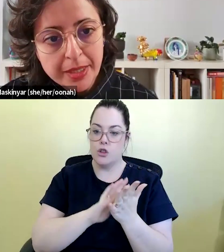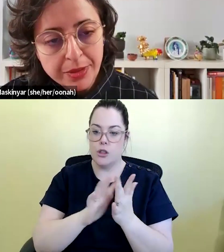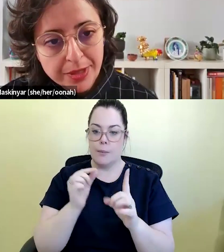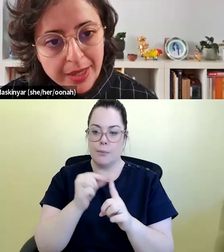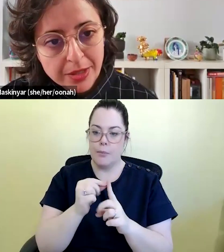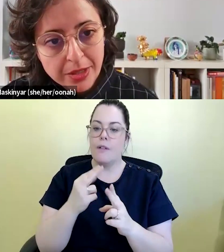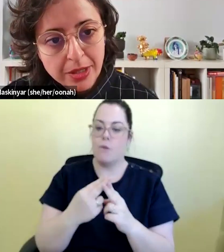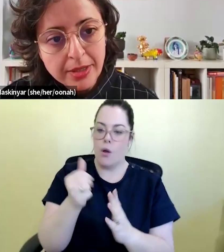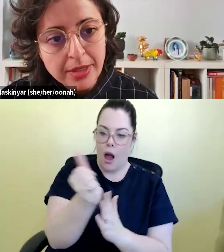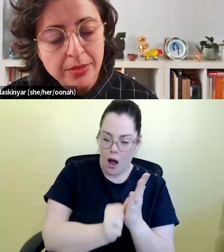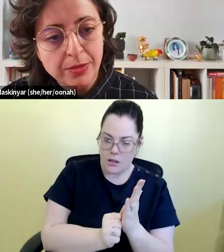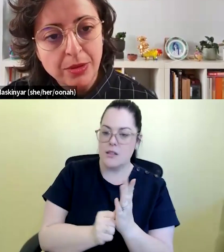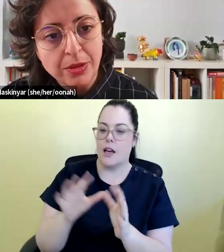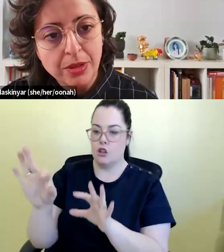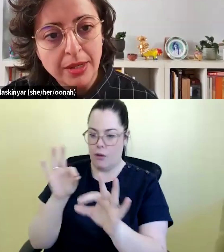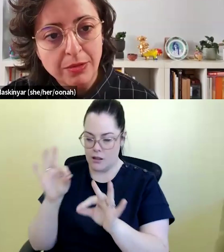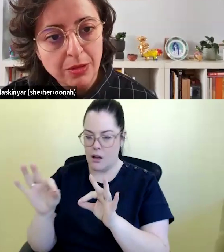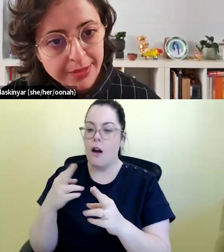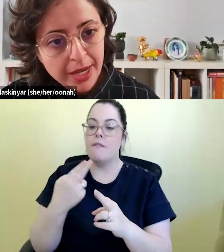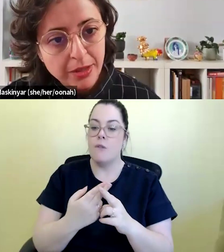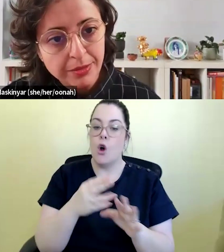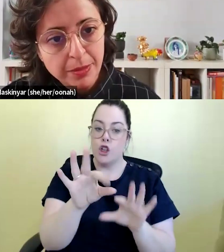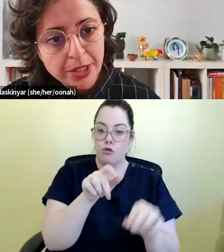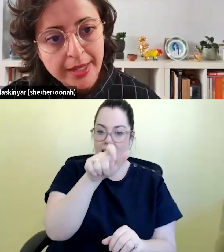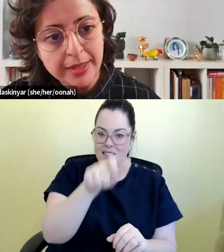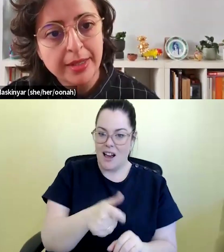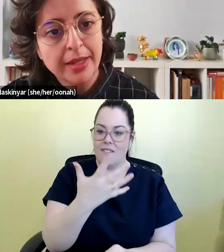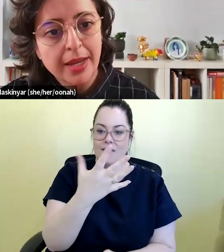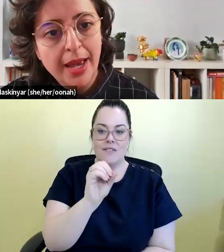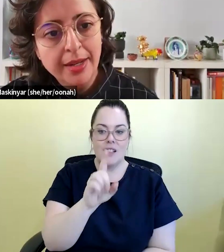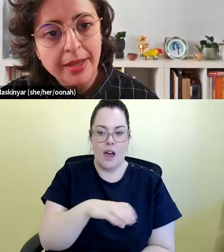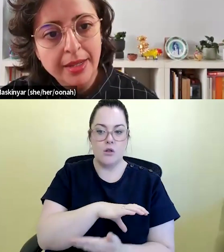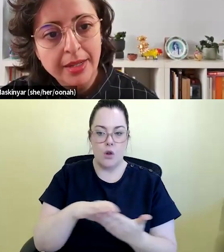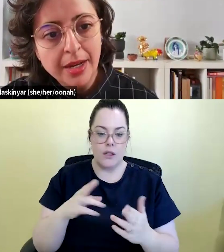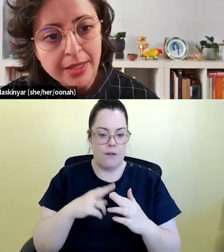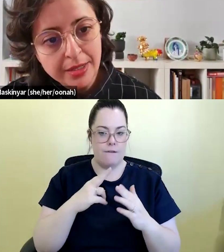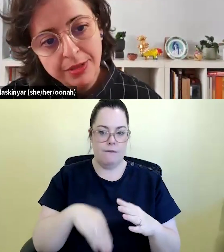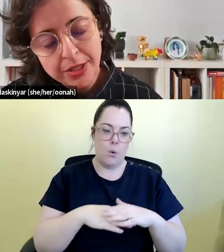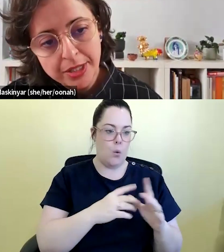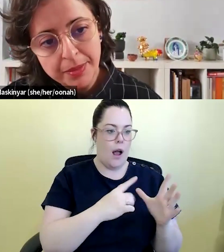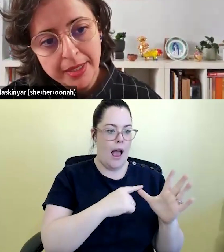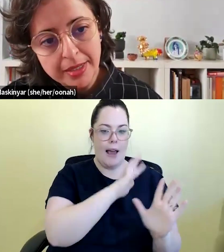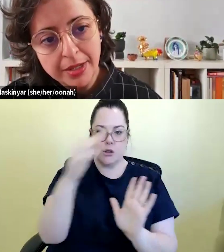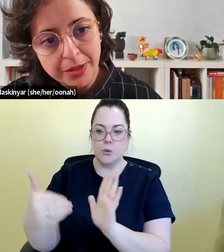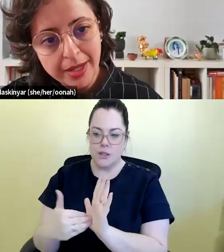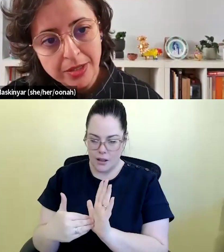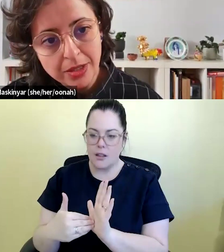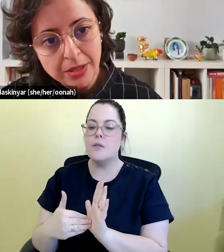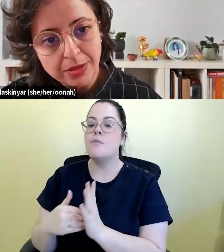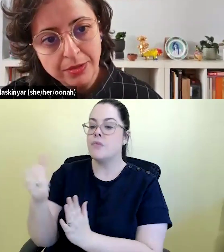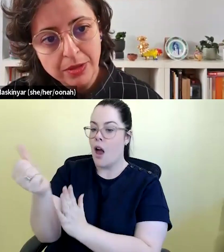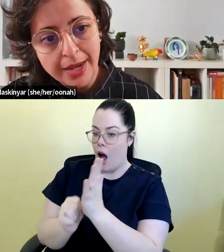is $50,000 for the full life-cycle of the project, and the artist fellowship is $100,000 for the full